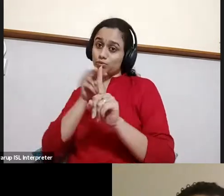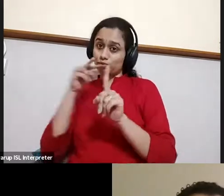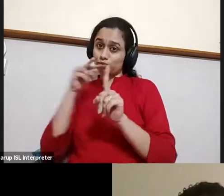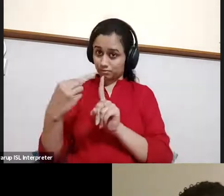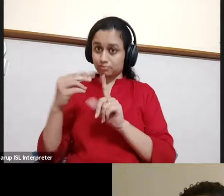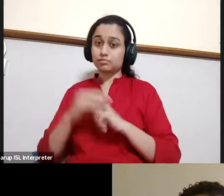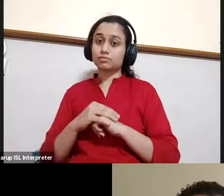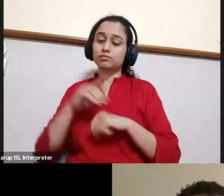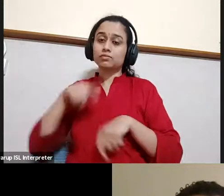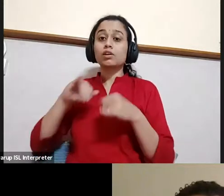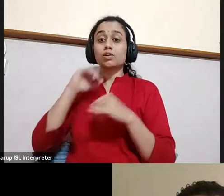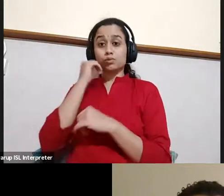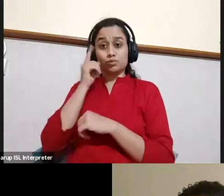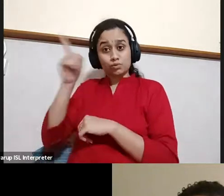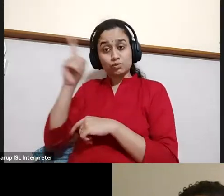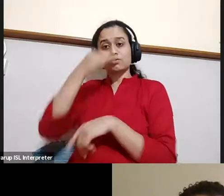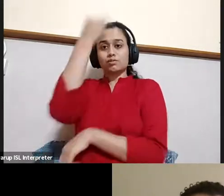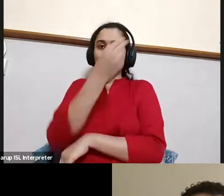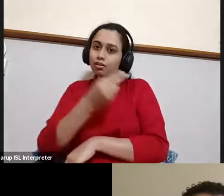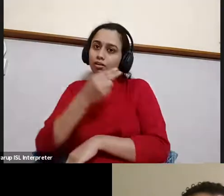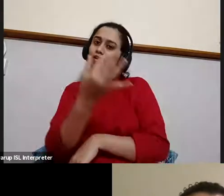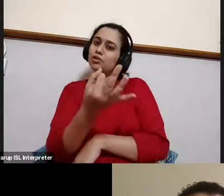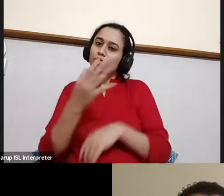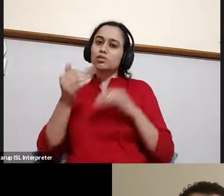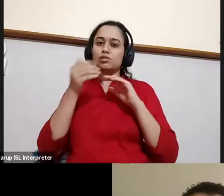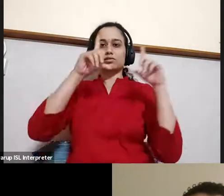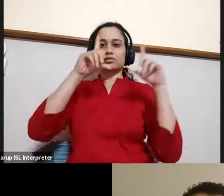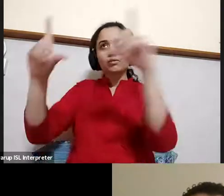Suresh's artistry and sort of unique approach to photography while also acknowledging